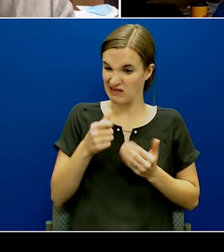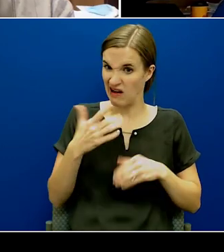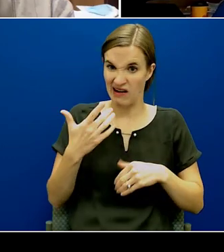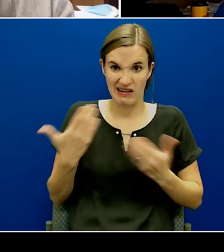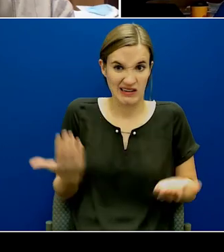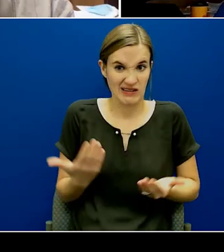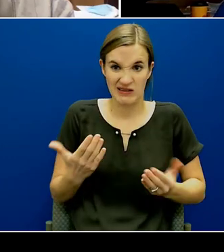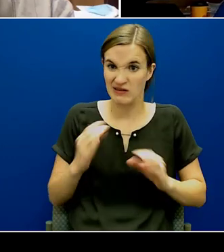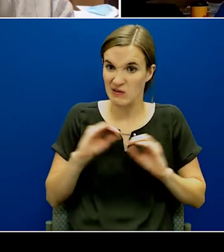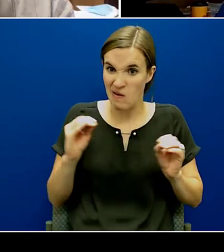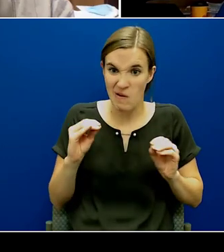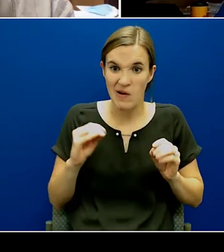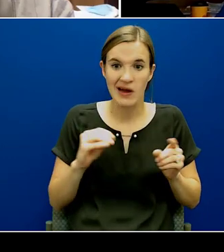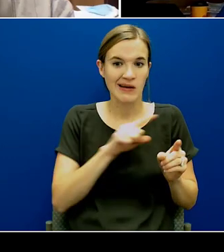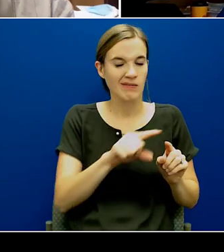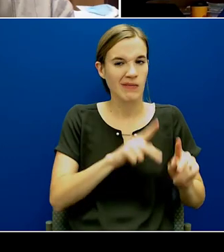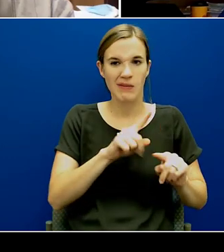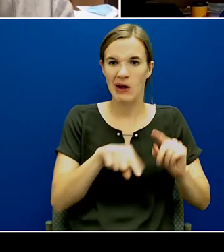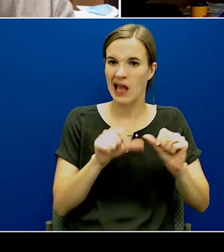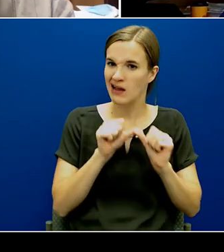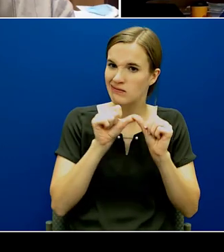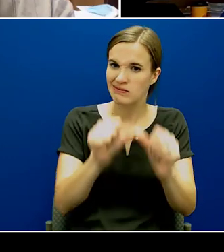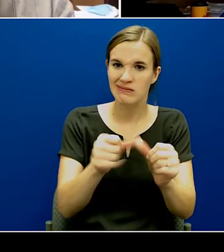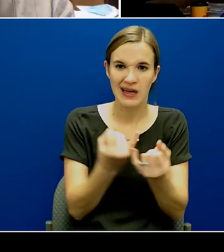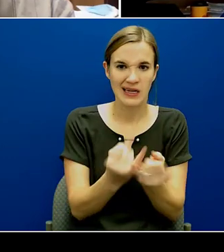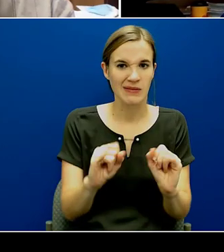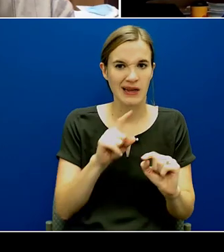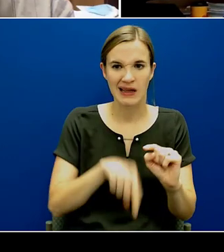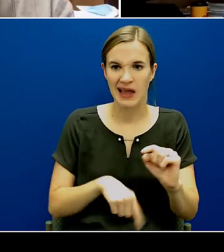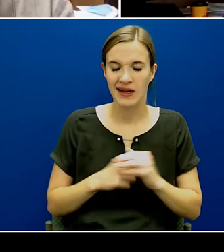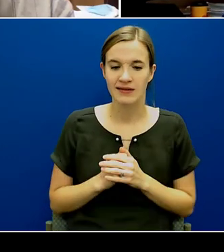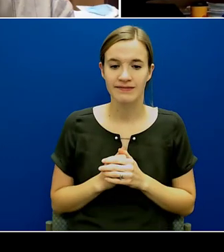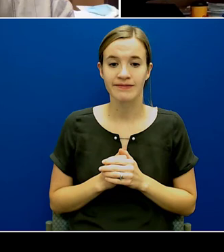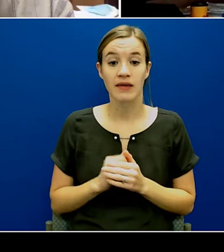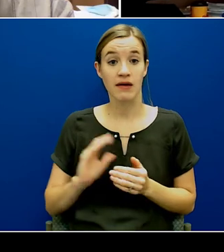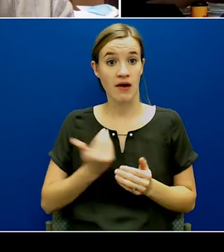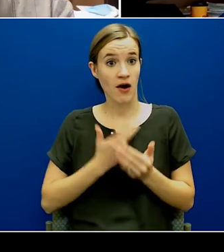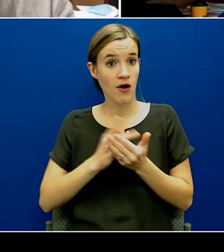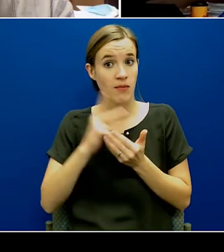providers, and help them use all of the